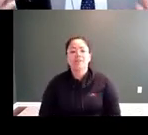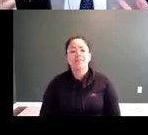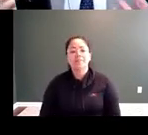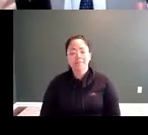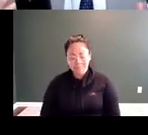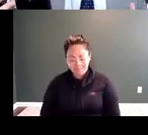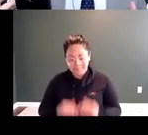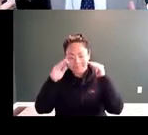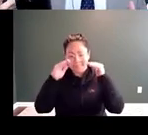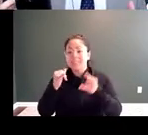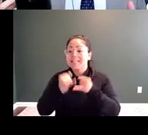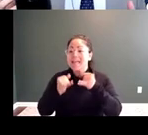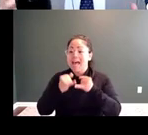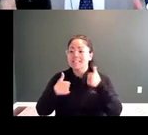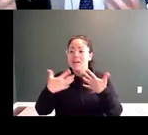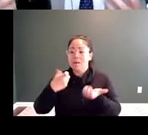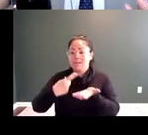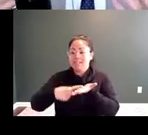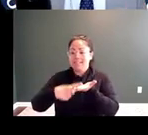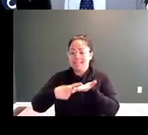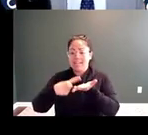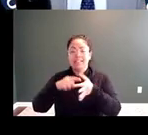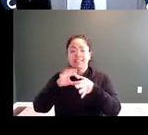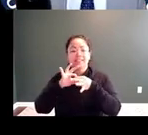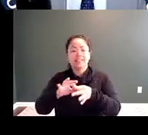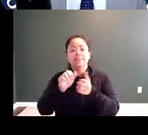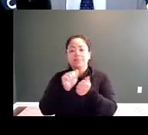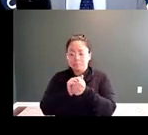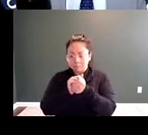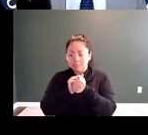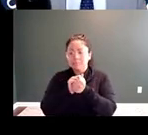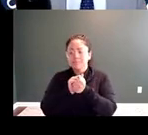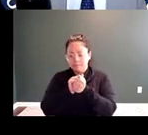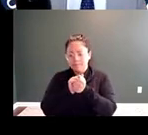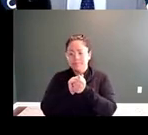Last thing I want to talk about as far as these issues